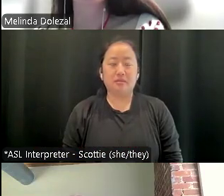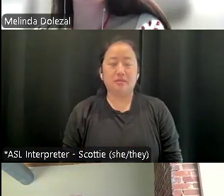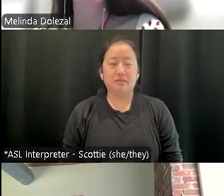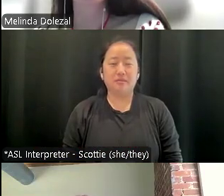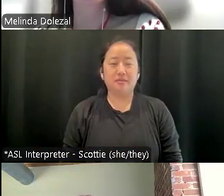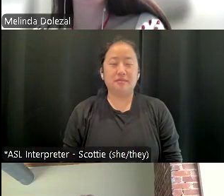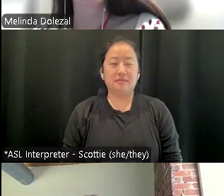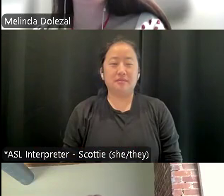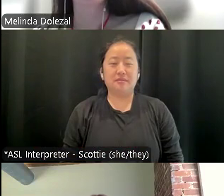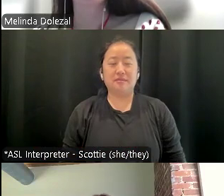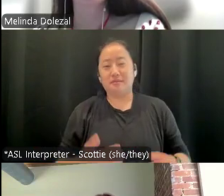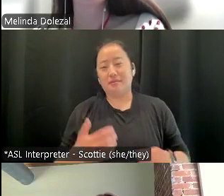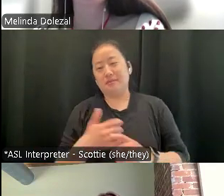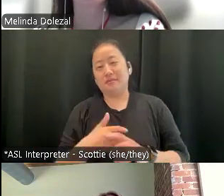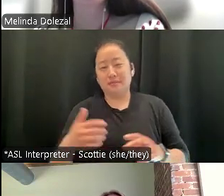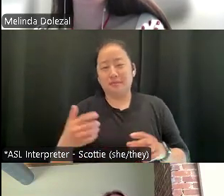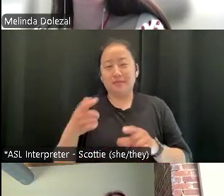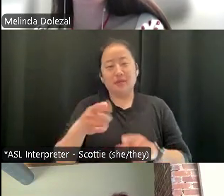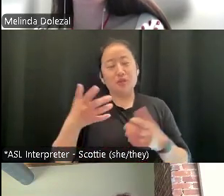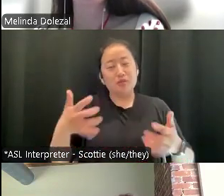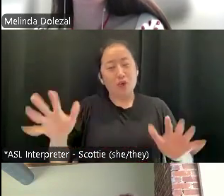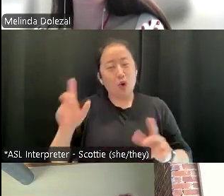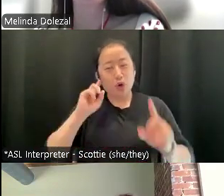I hope that you have already heard some really cool ideas that Utah